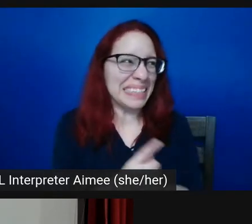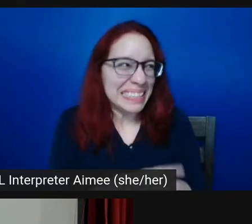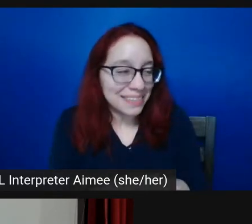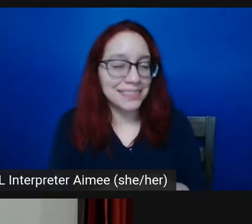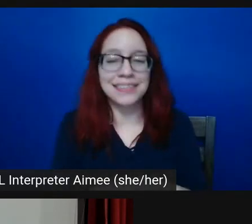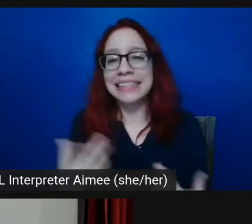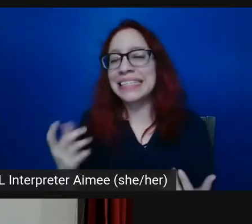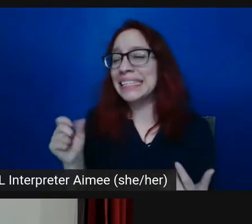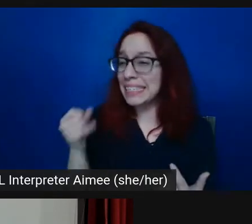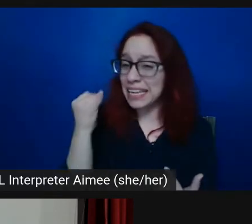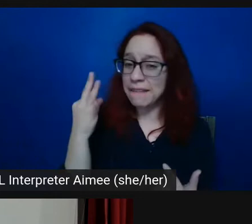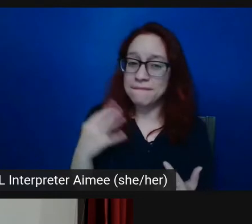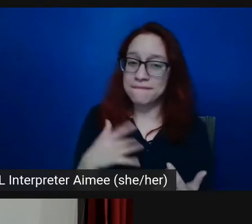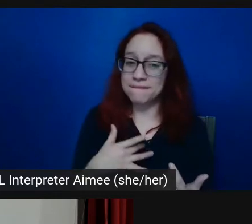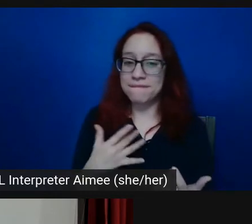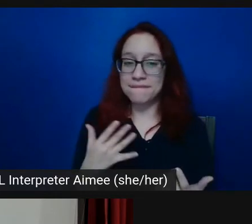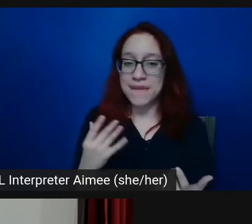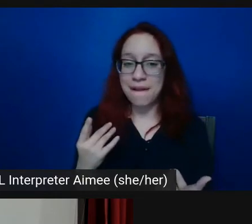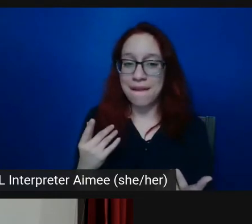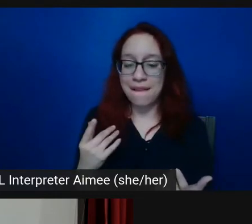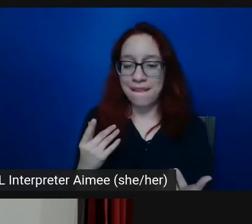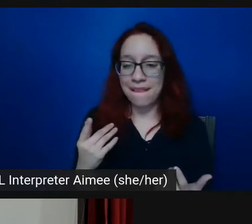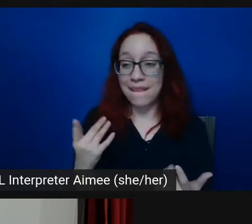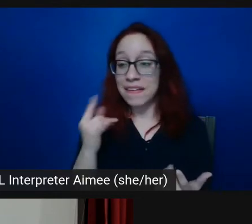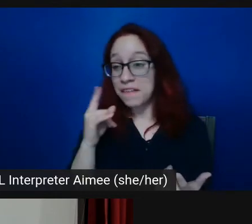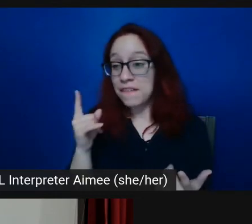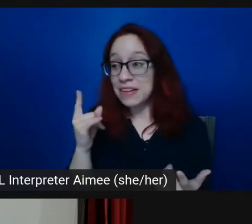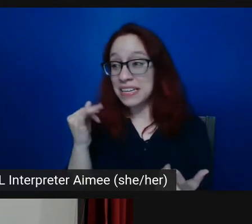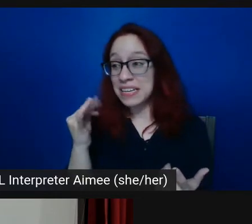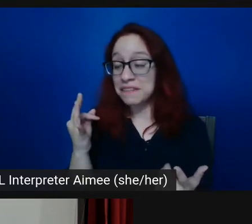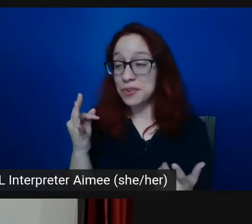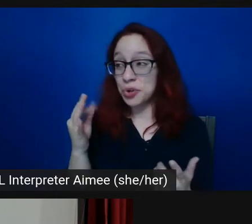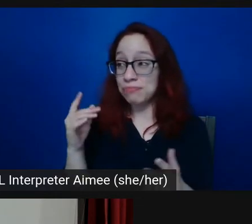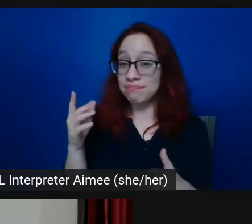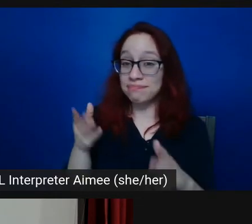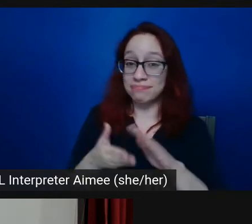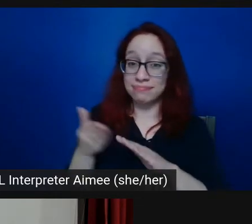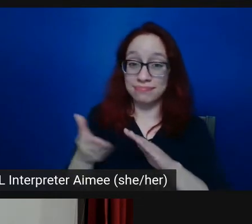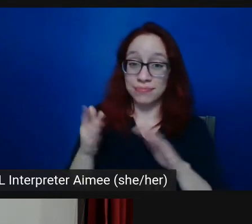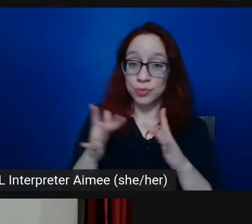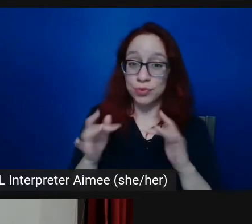Yes, if you are running a website, and you're setting up